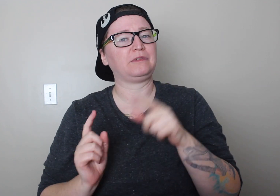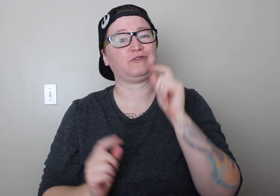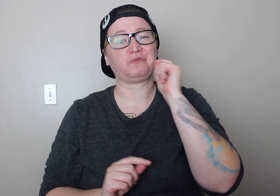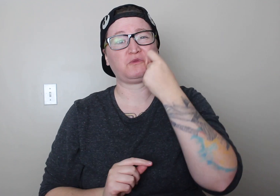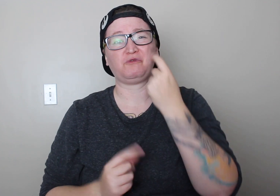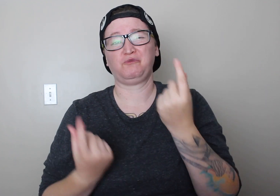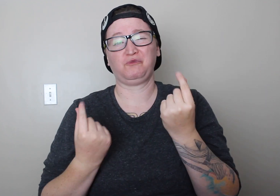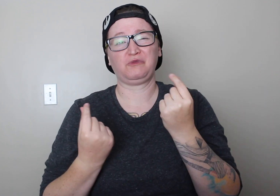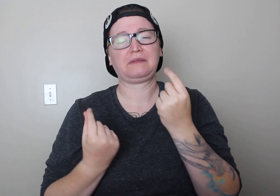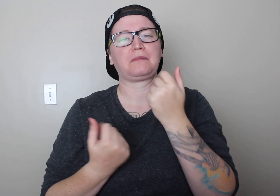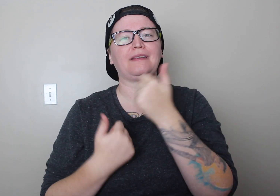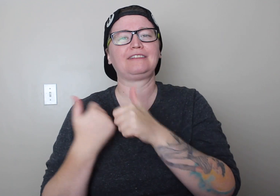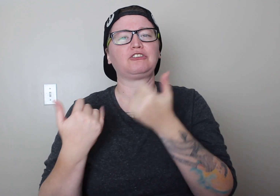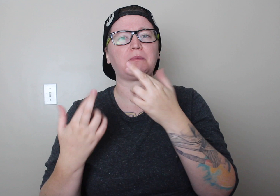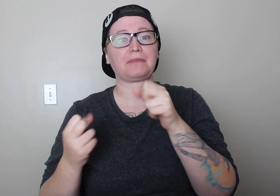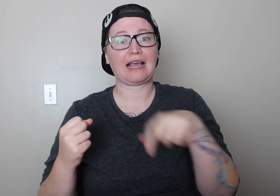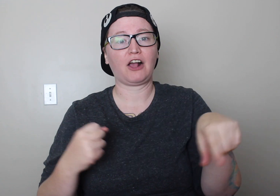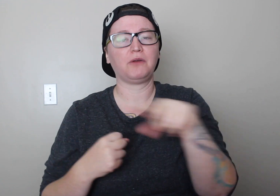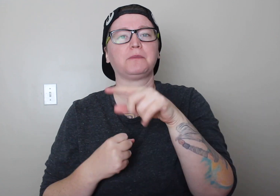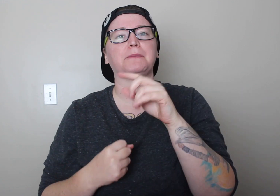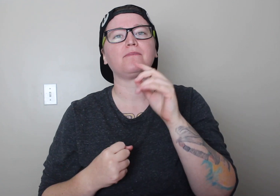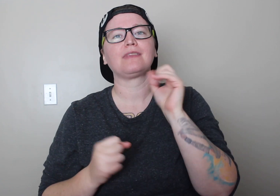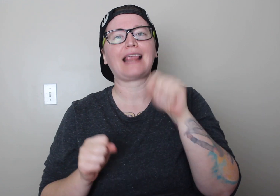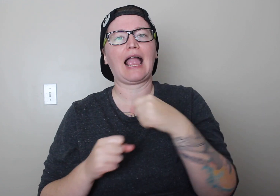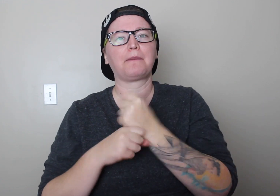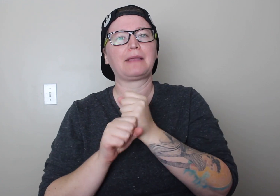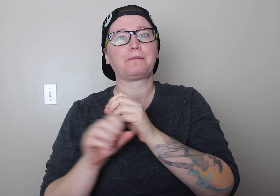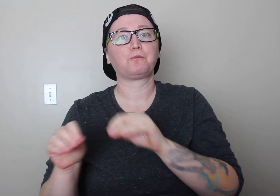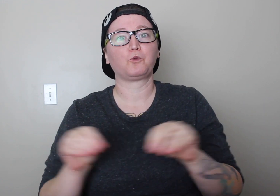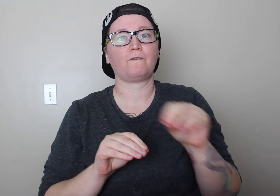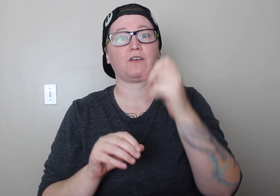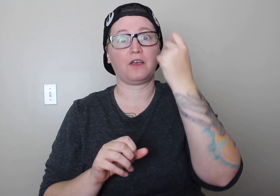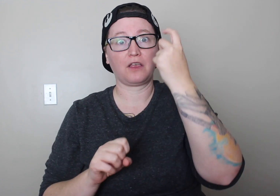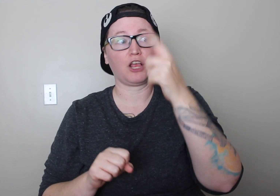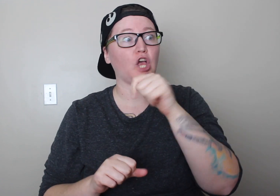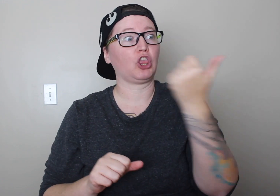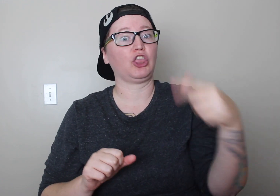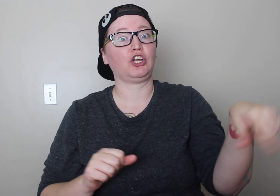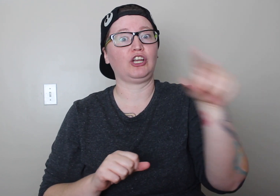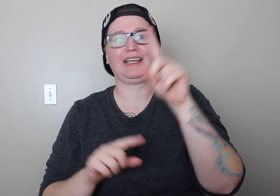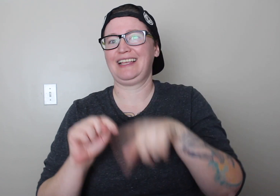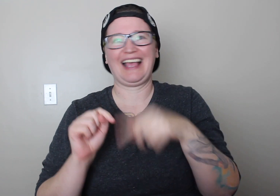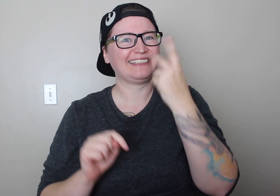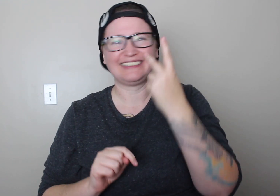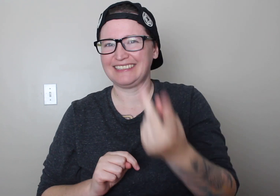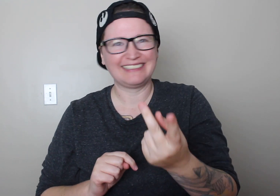The cool part about the mechanic is that a player will make moves and other players can't see.